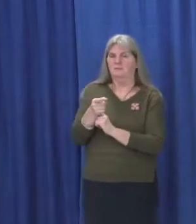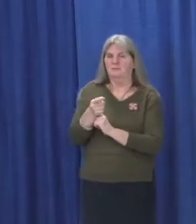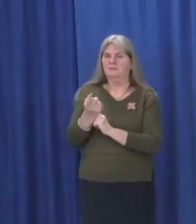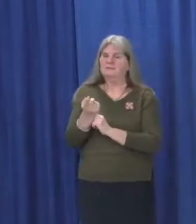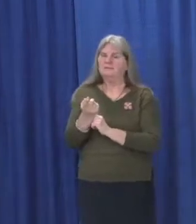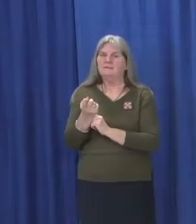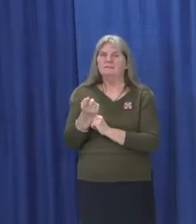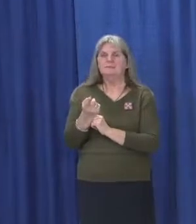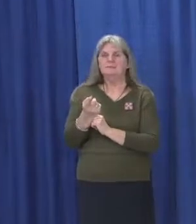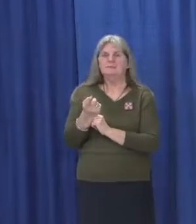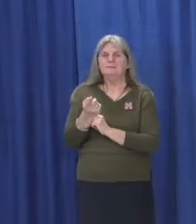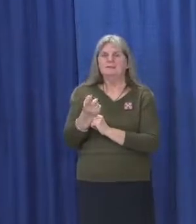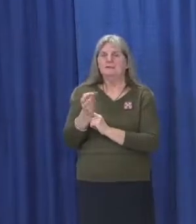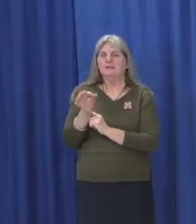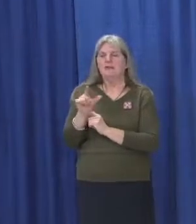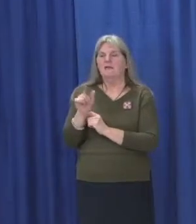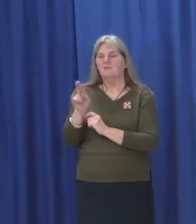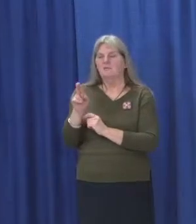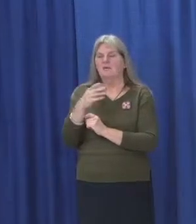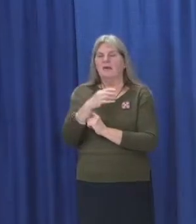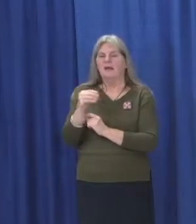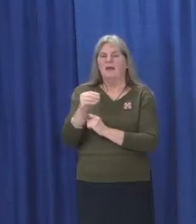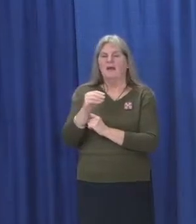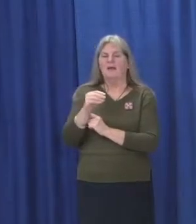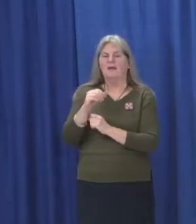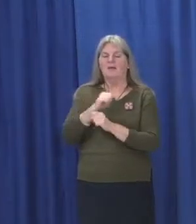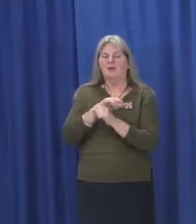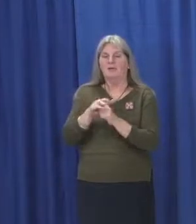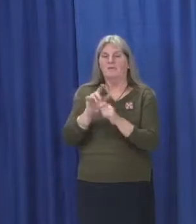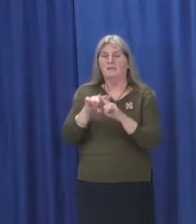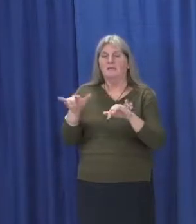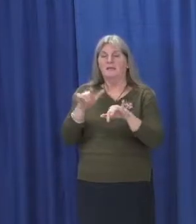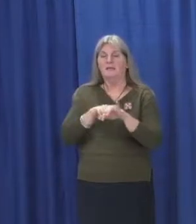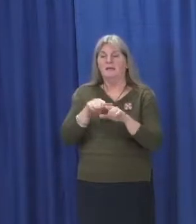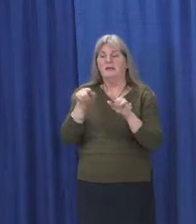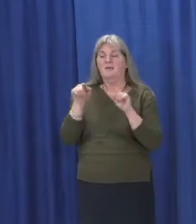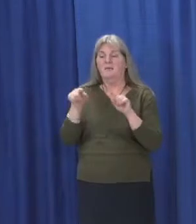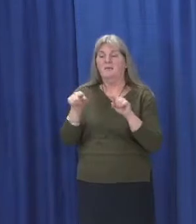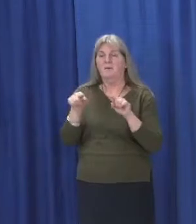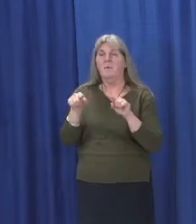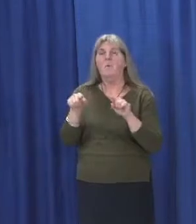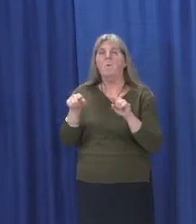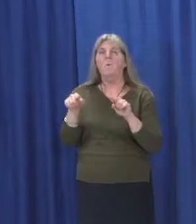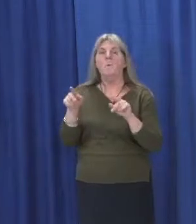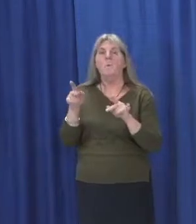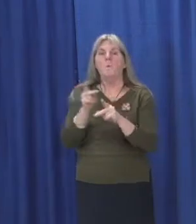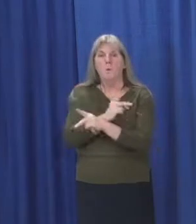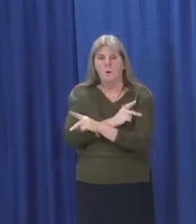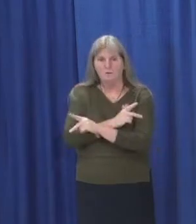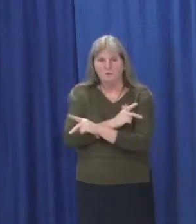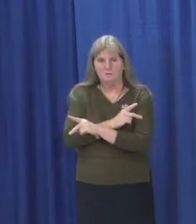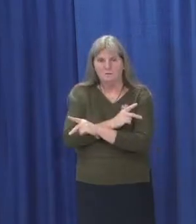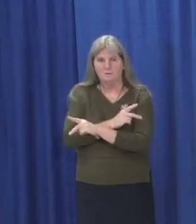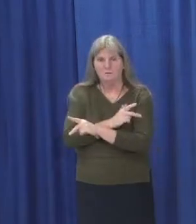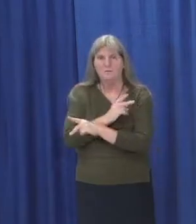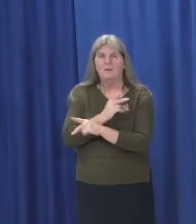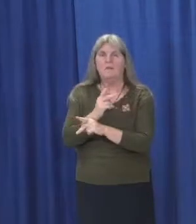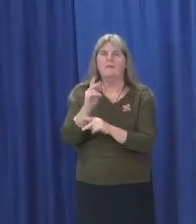people are duly infected with influenza and COVID-19 and their outcomes are far worse than had